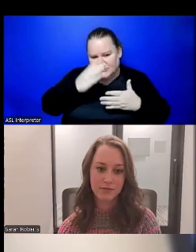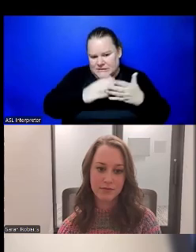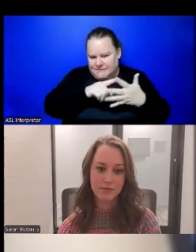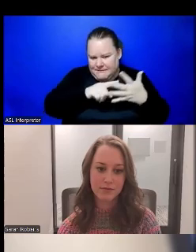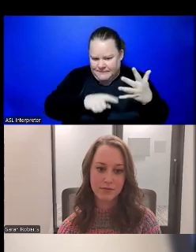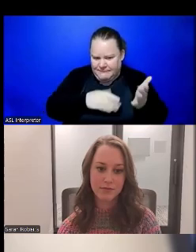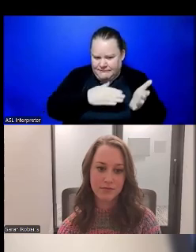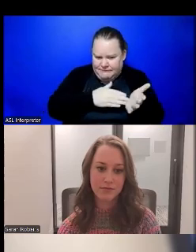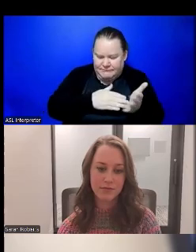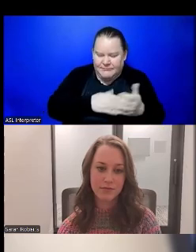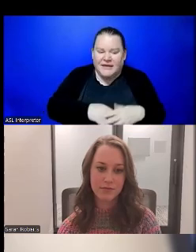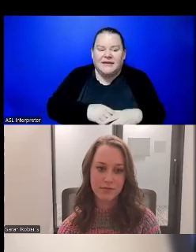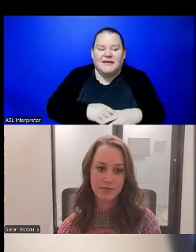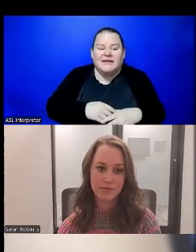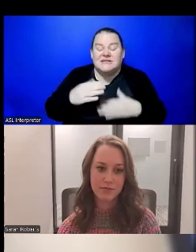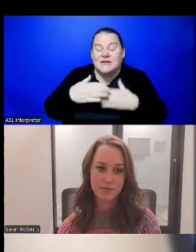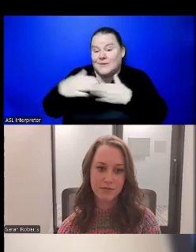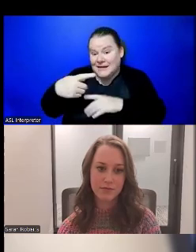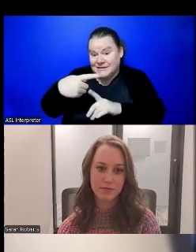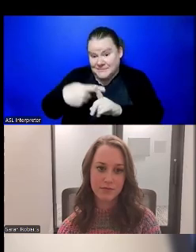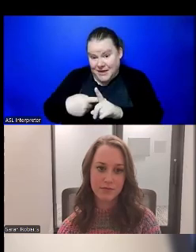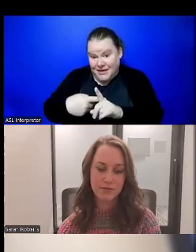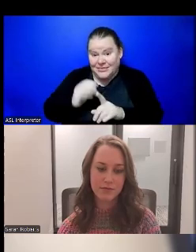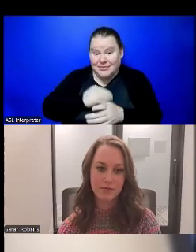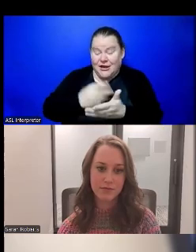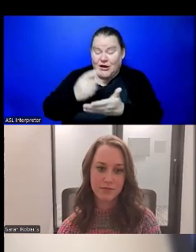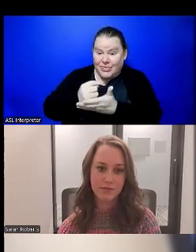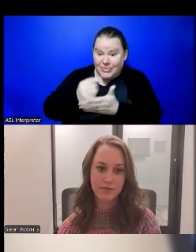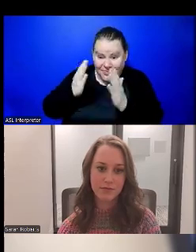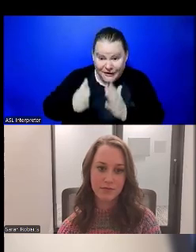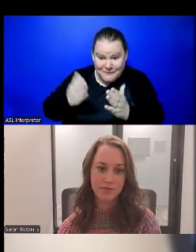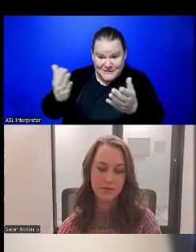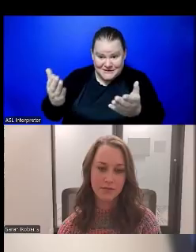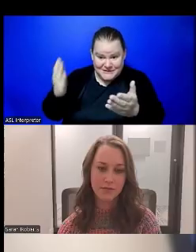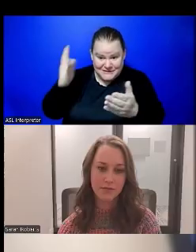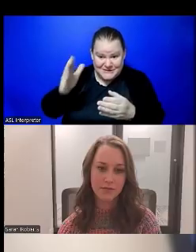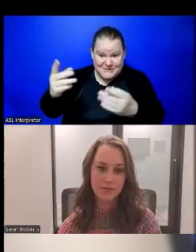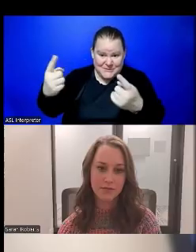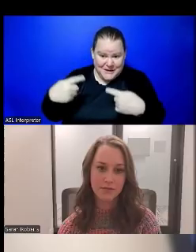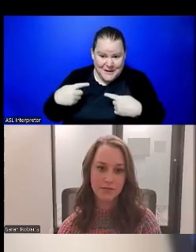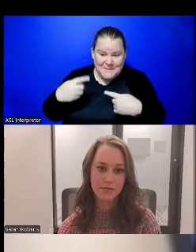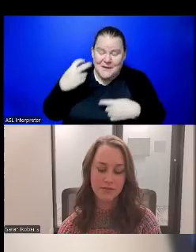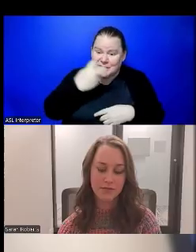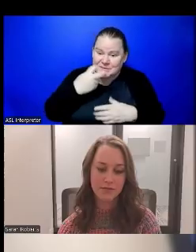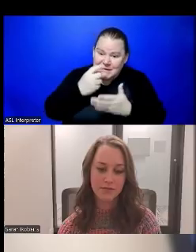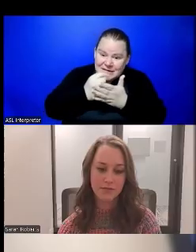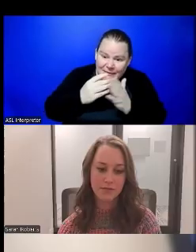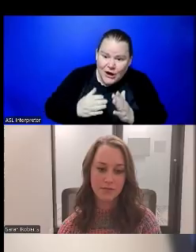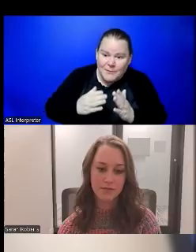joined next month by our therapist, so our speech therapist, occupational and physical therapists will all be